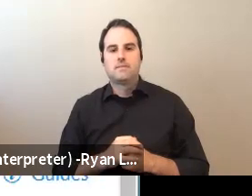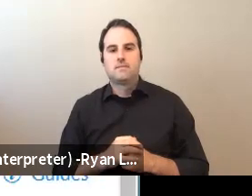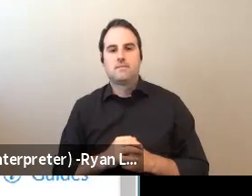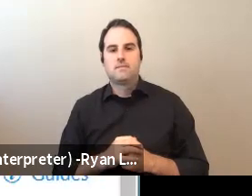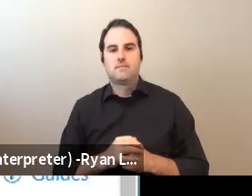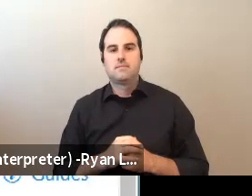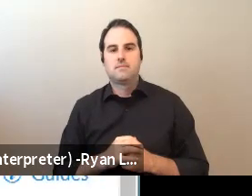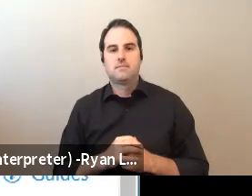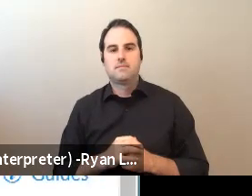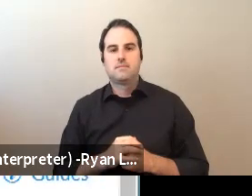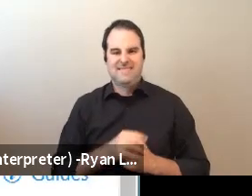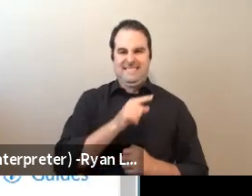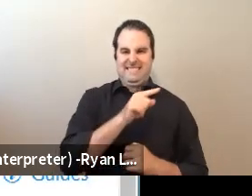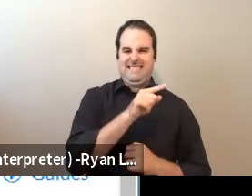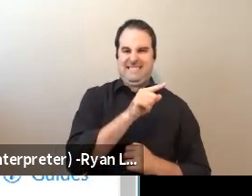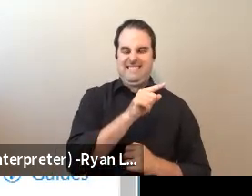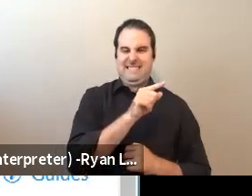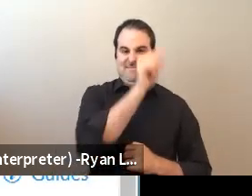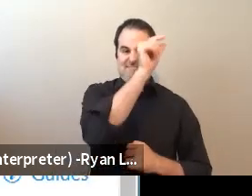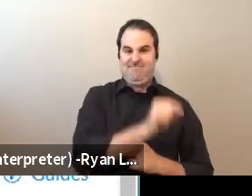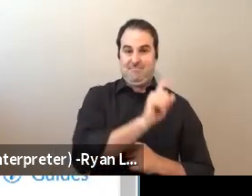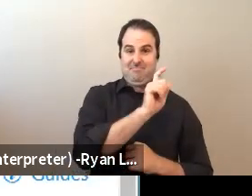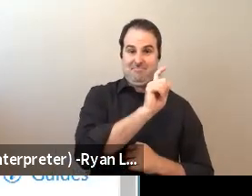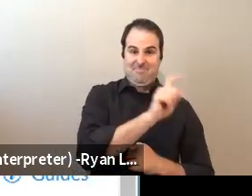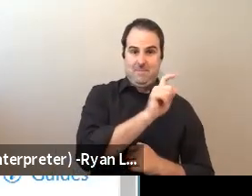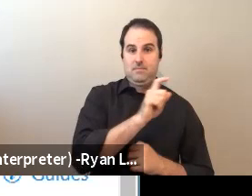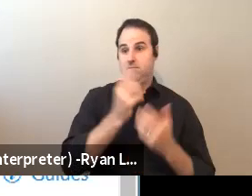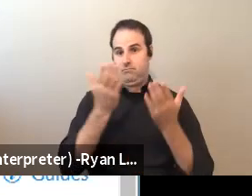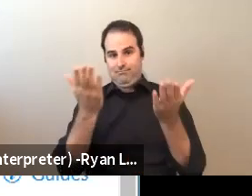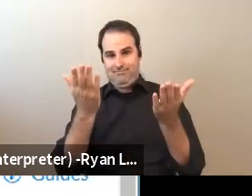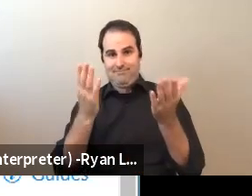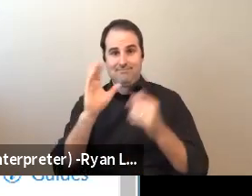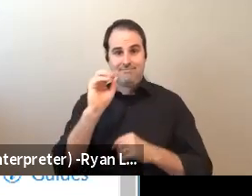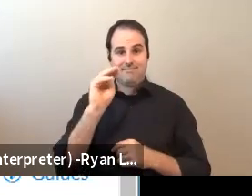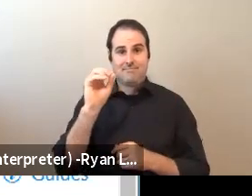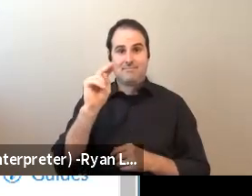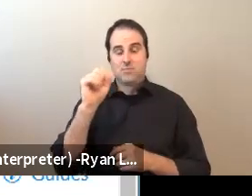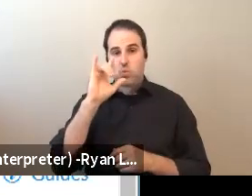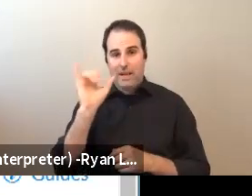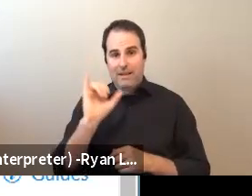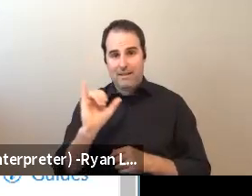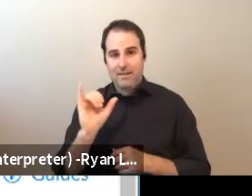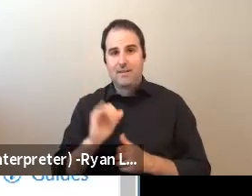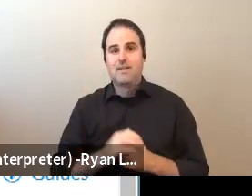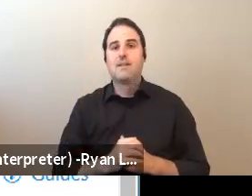Sally Potter: button over here. And so this is what commons looks like and you want to